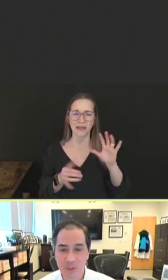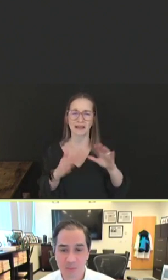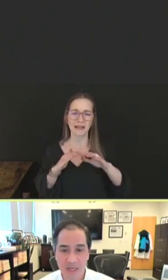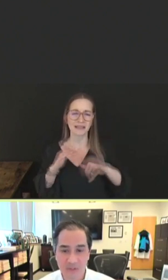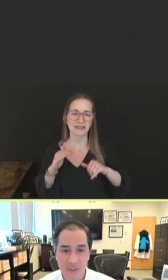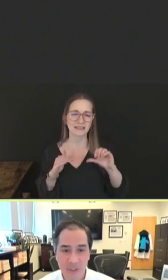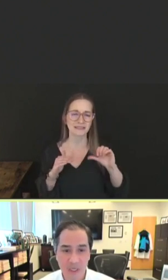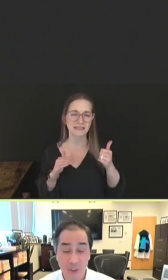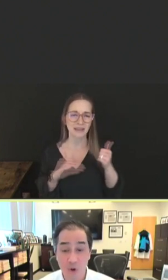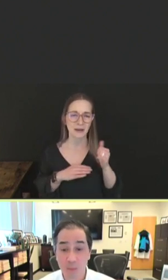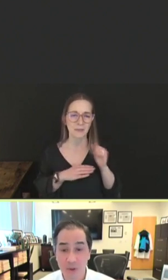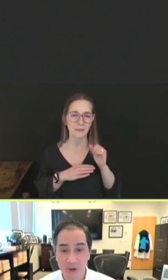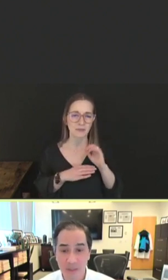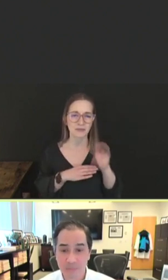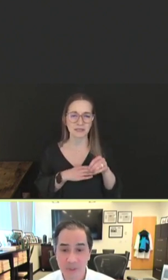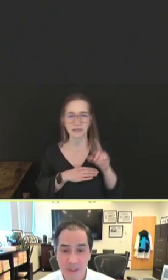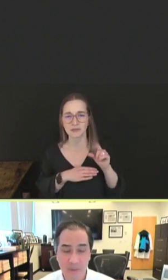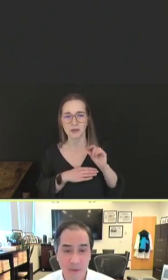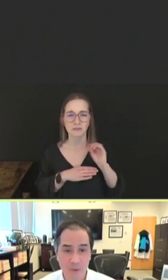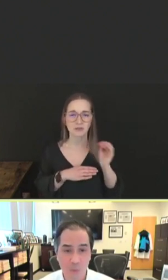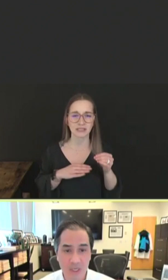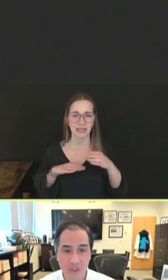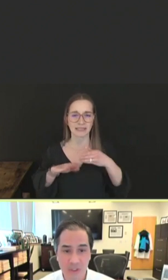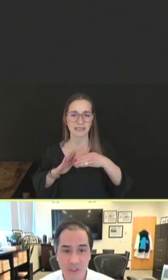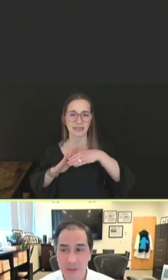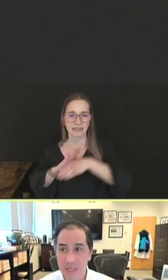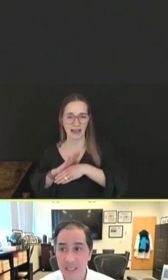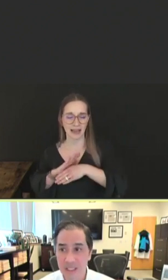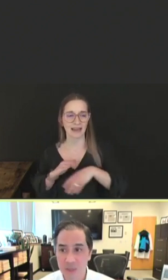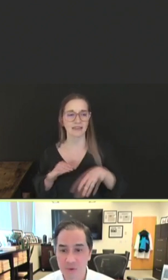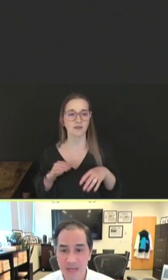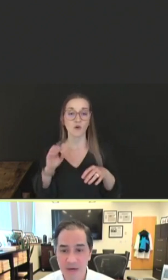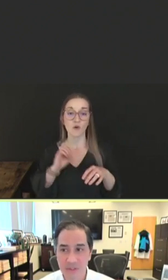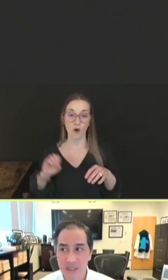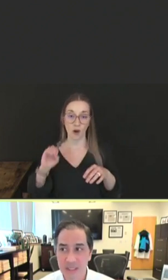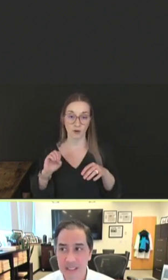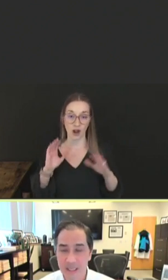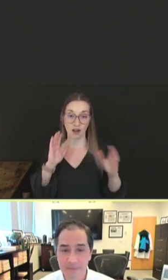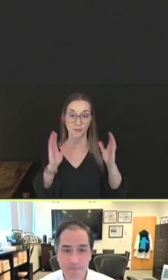response to Omicron, compared to the Washington ancestral virus. Next slide.